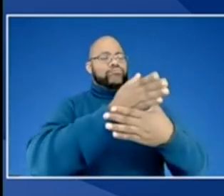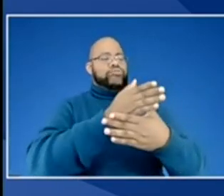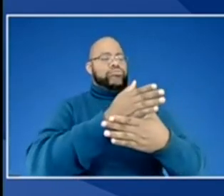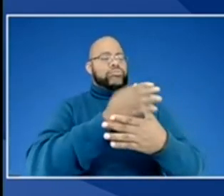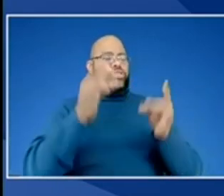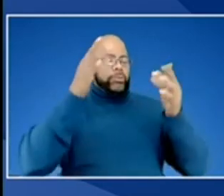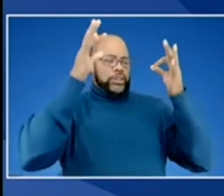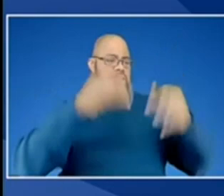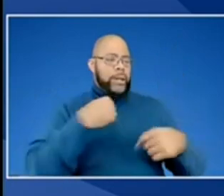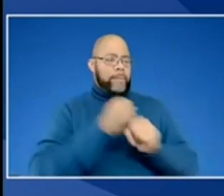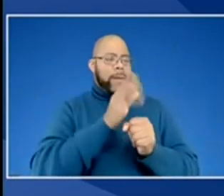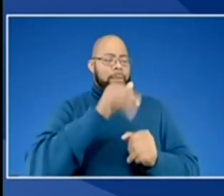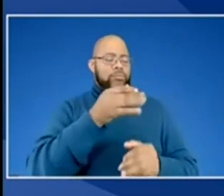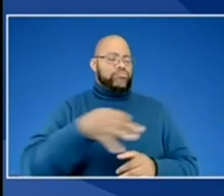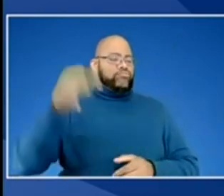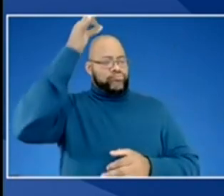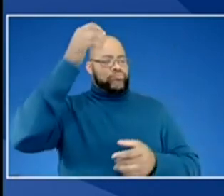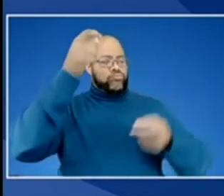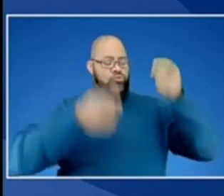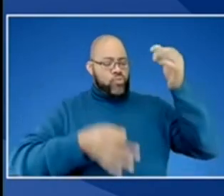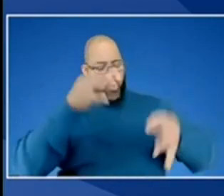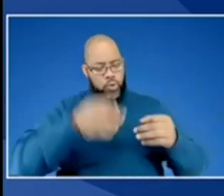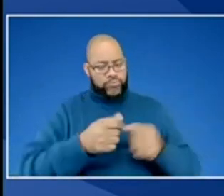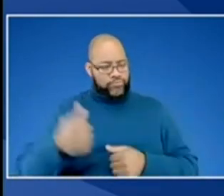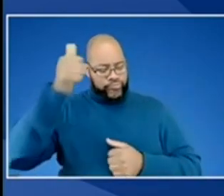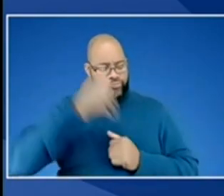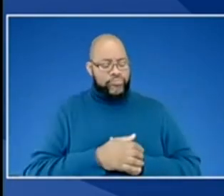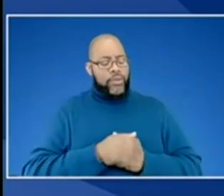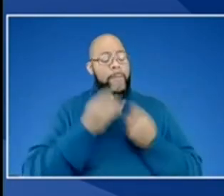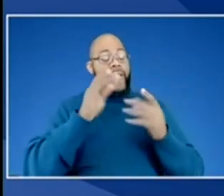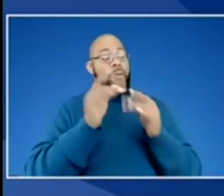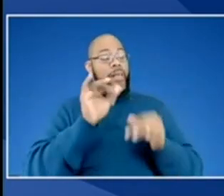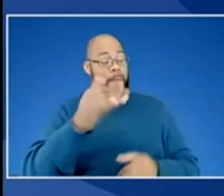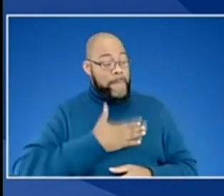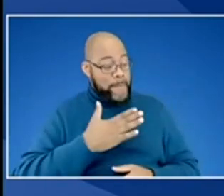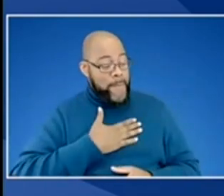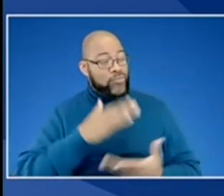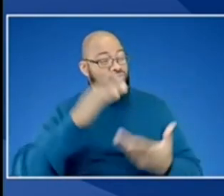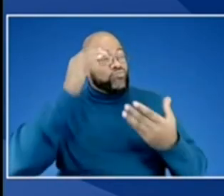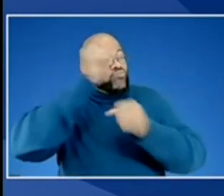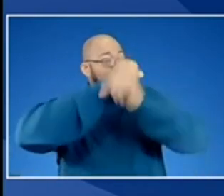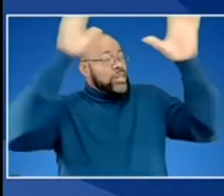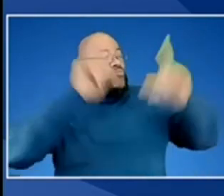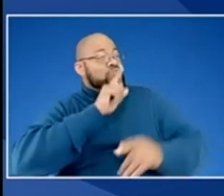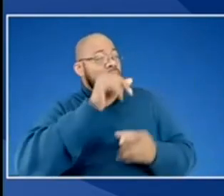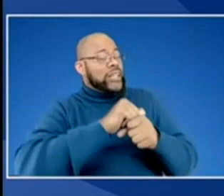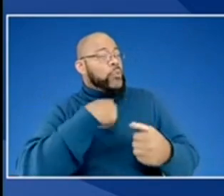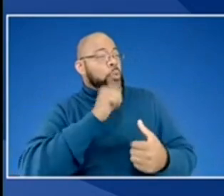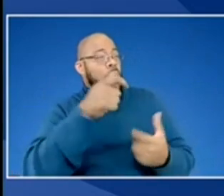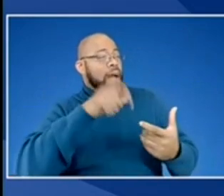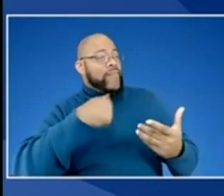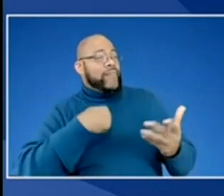made by the Supreme Court. So many families like mine hoped and dreamed of a reality where we no longer had student debt or where the burden would